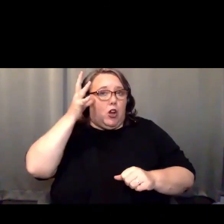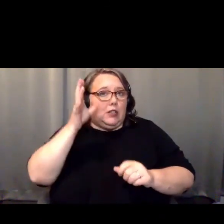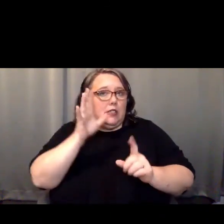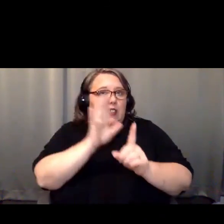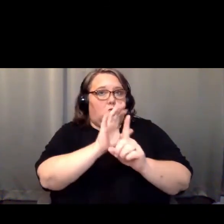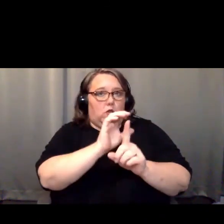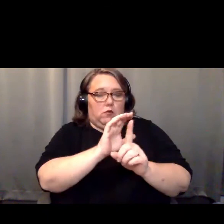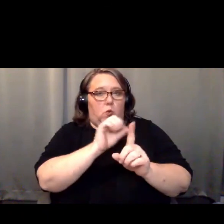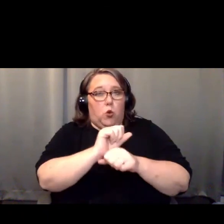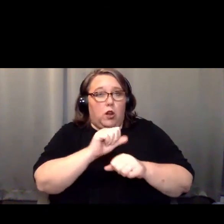that were discussed.